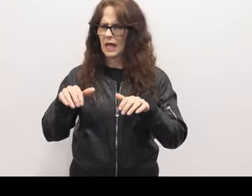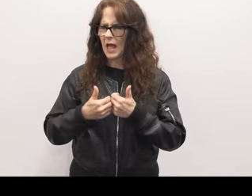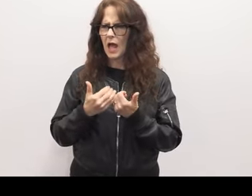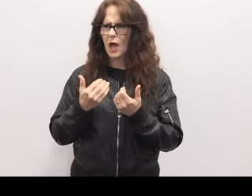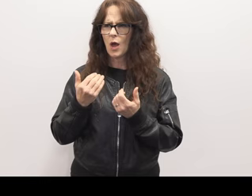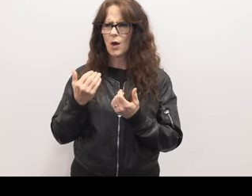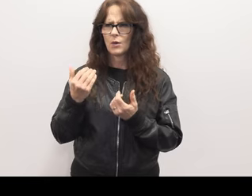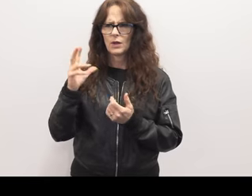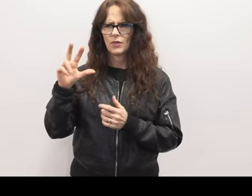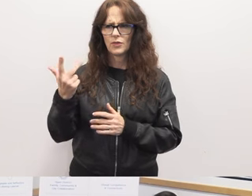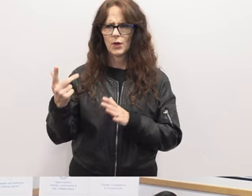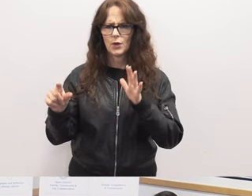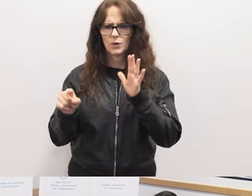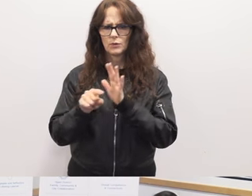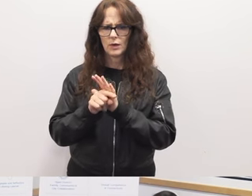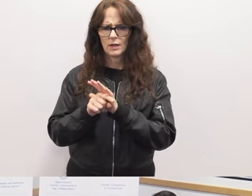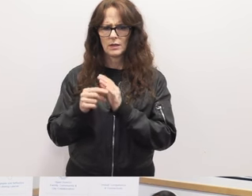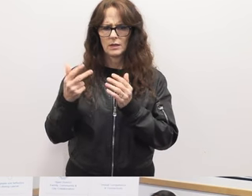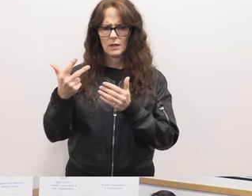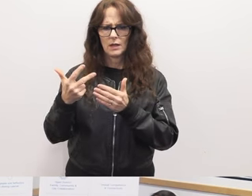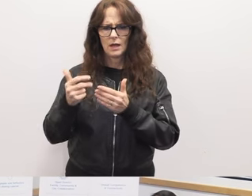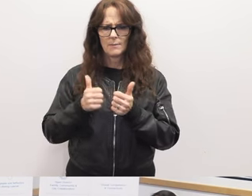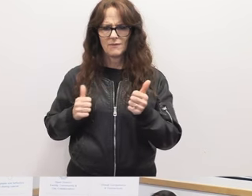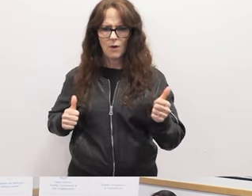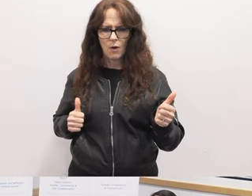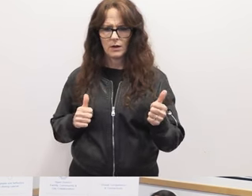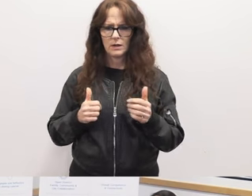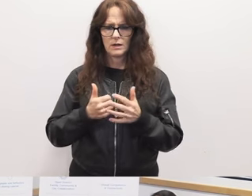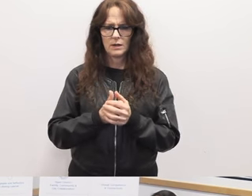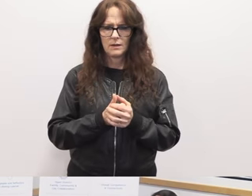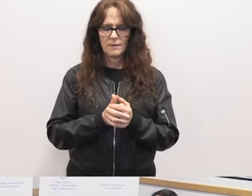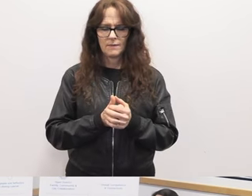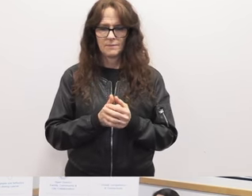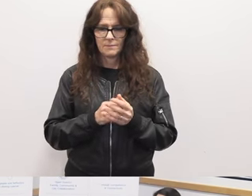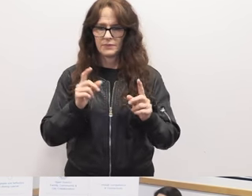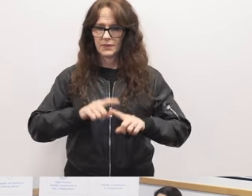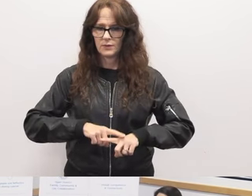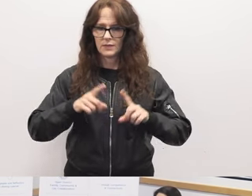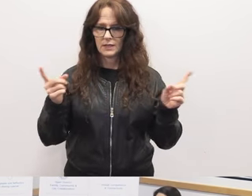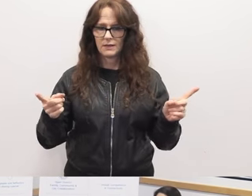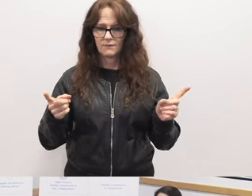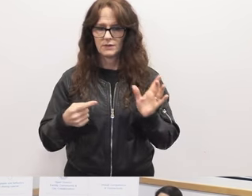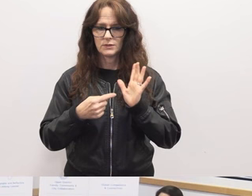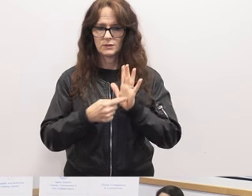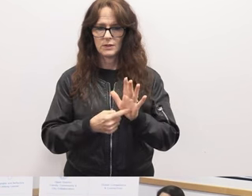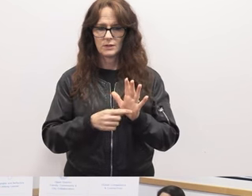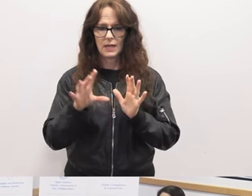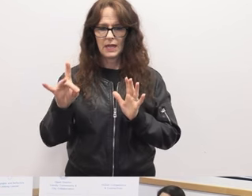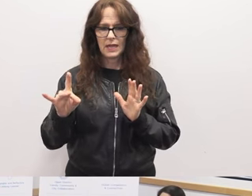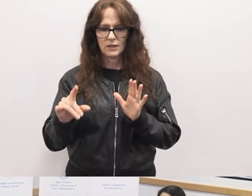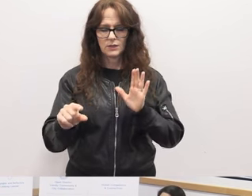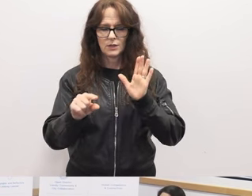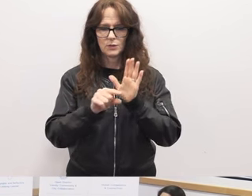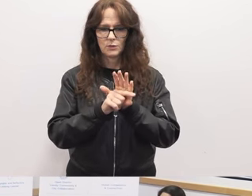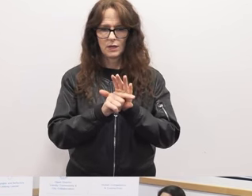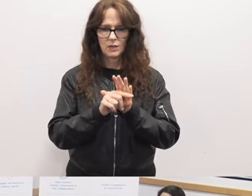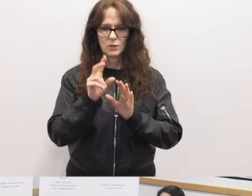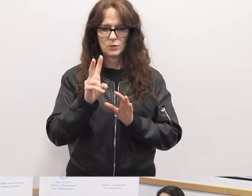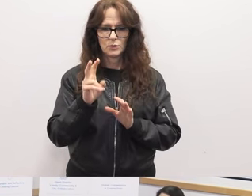below, right? Versus in the, there's a different implication being in the eighth grade and being two or more grade levels below.